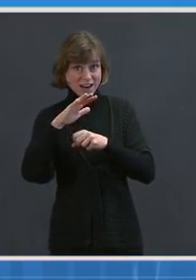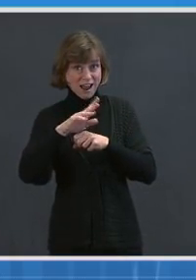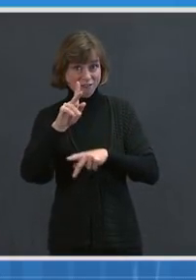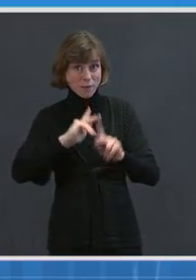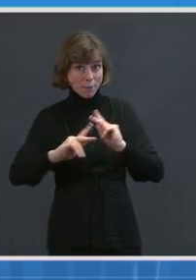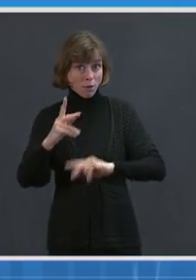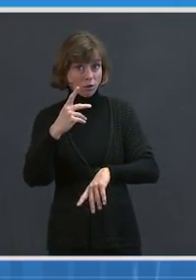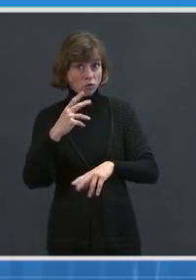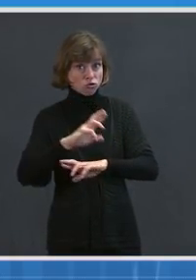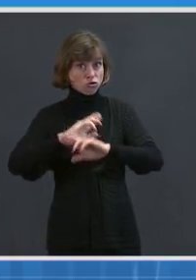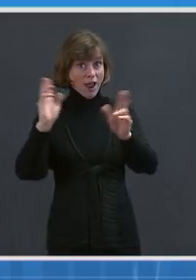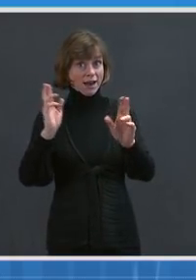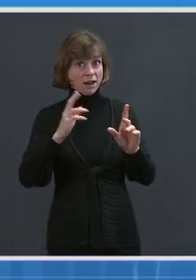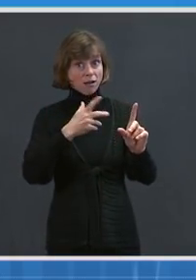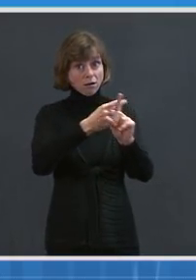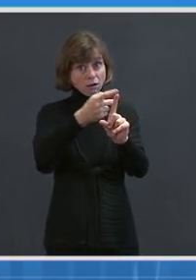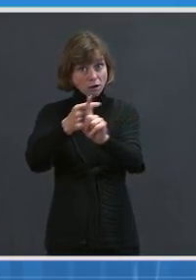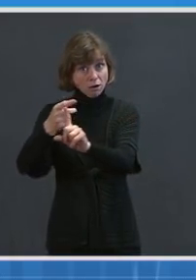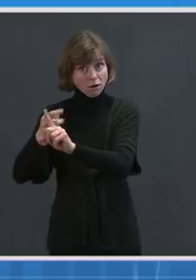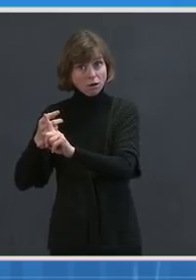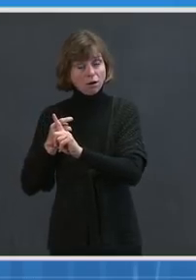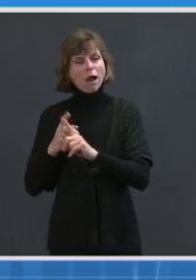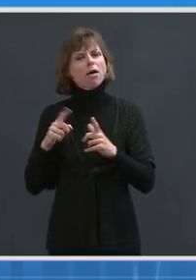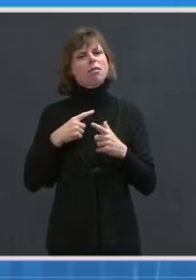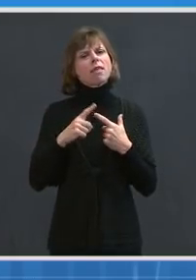and then from there, to a hesitancy problem?